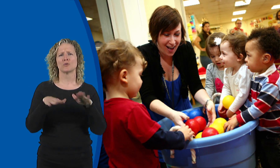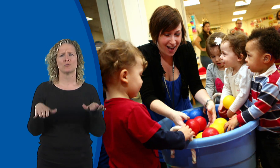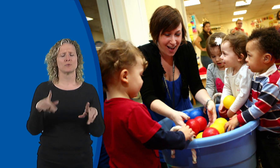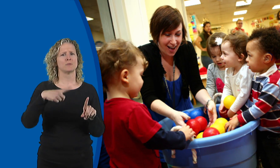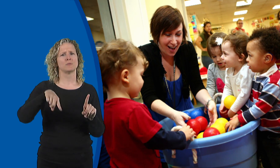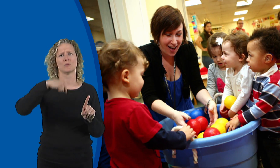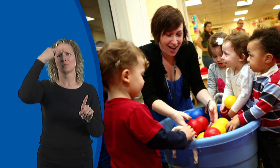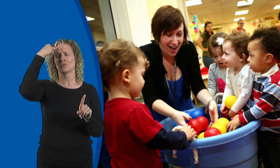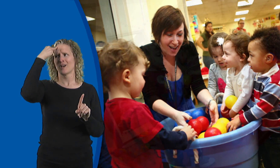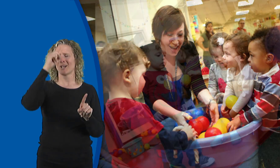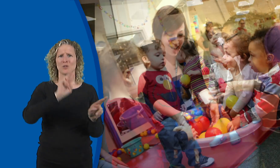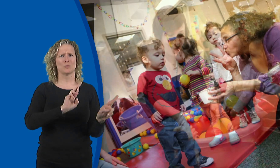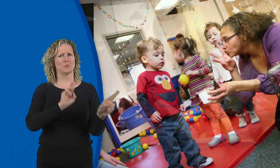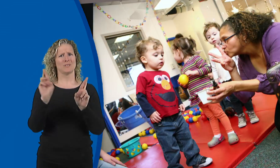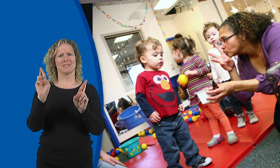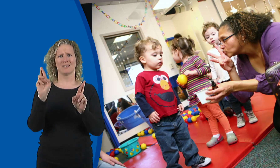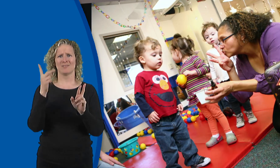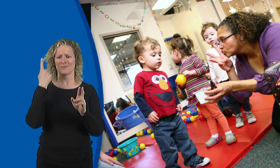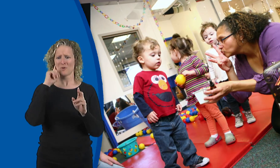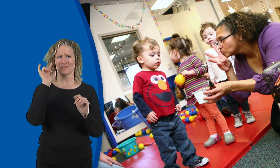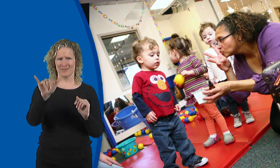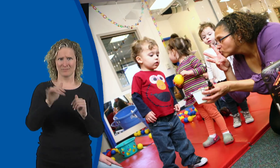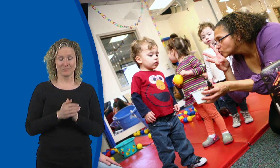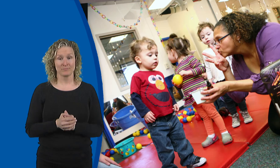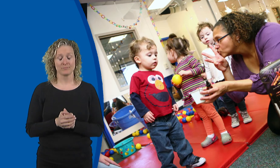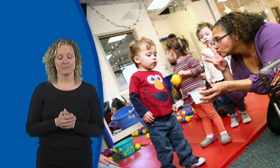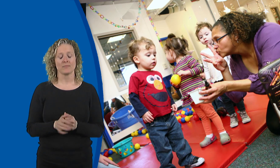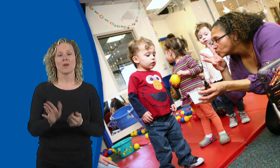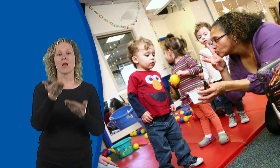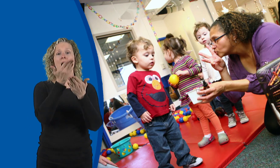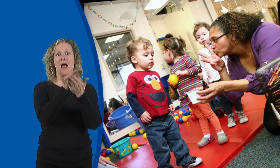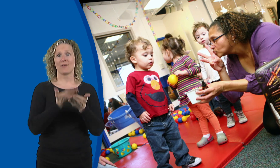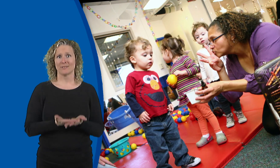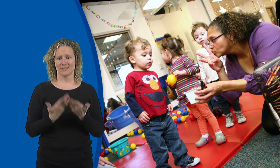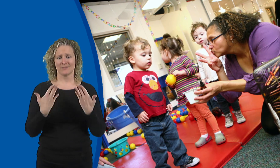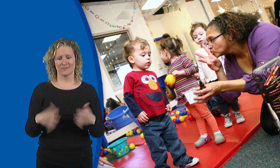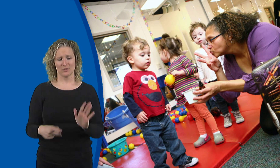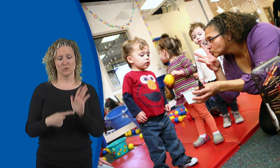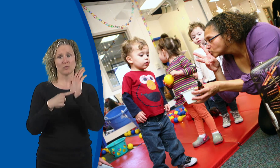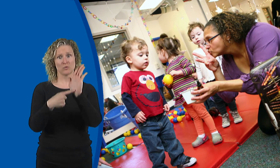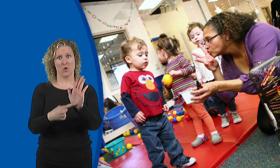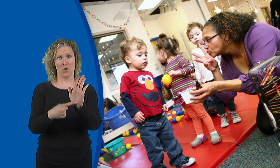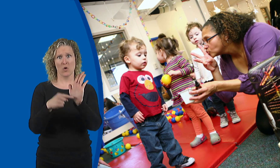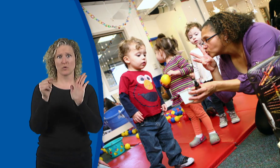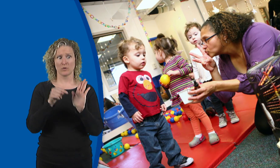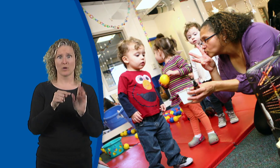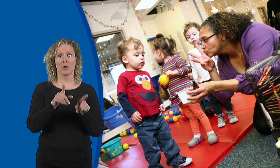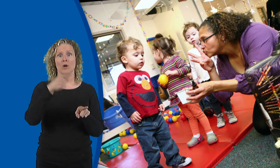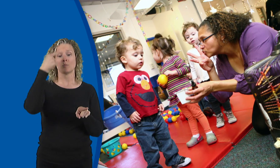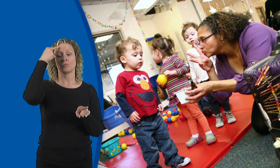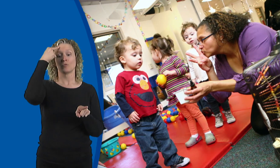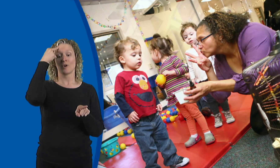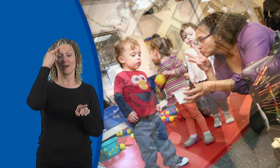are born equipped and ready to acquire language visually.